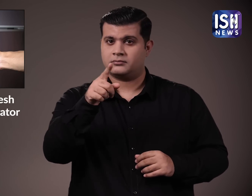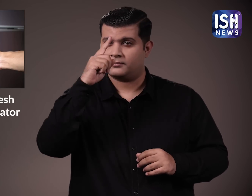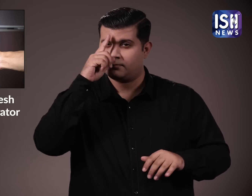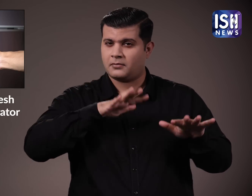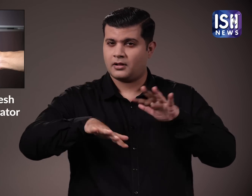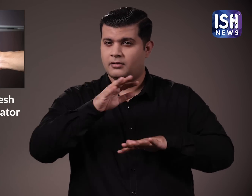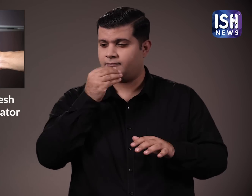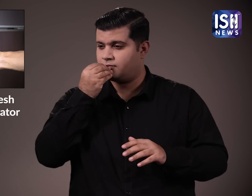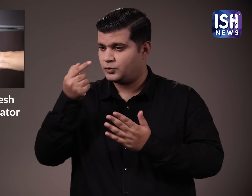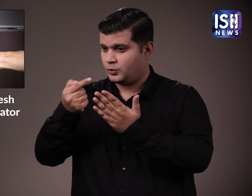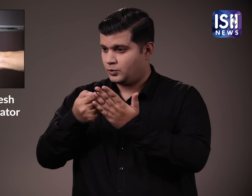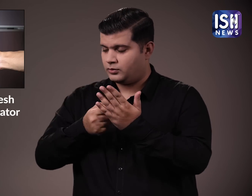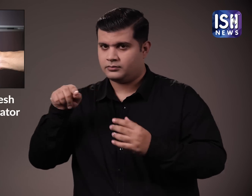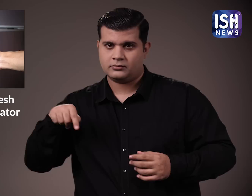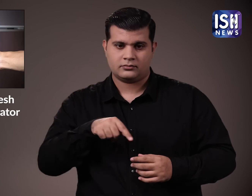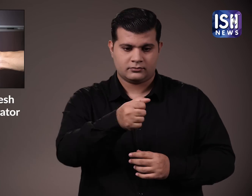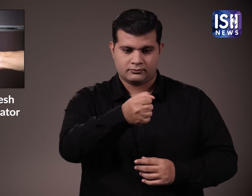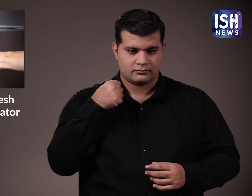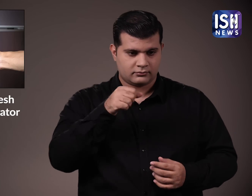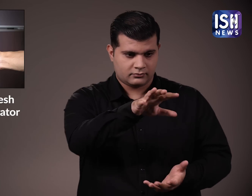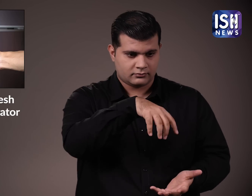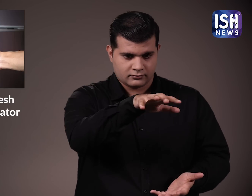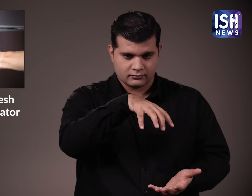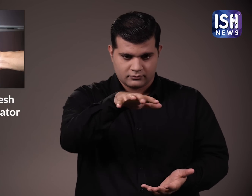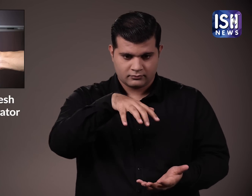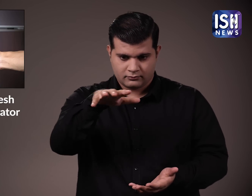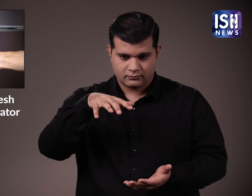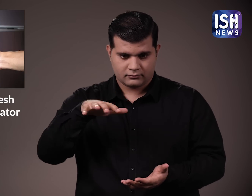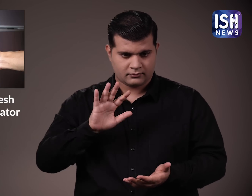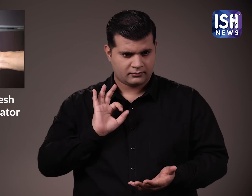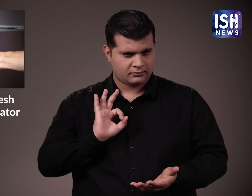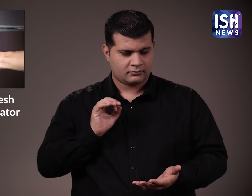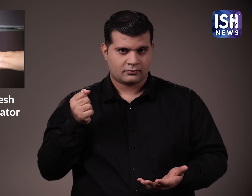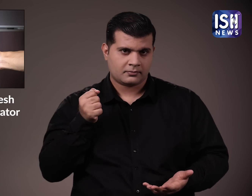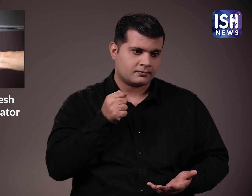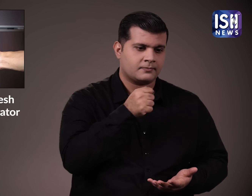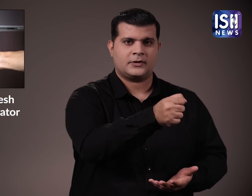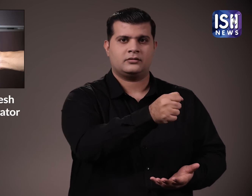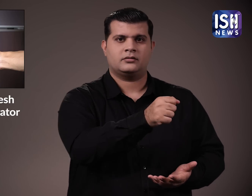Decide what all food items you need from the fridge and remove them all at once.